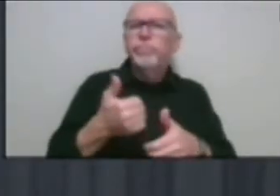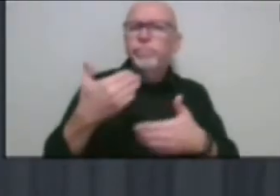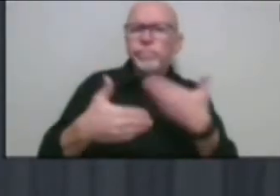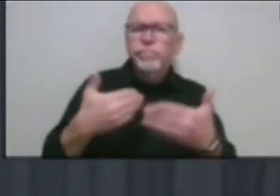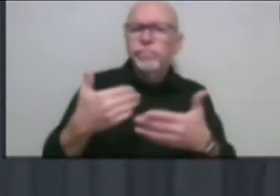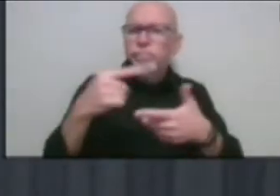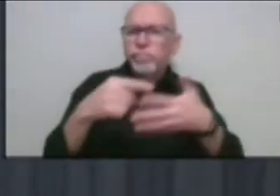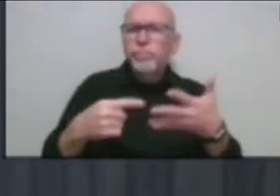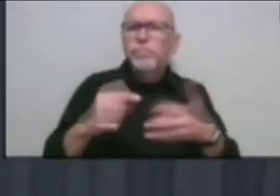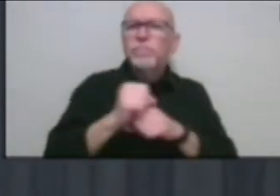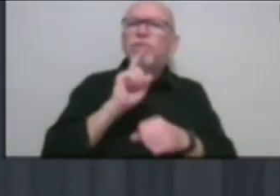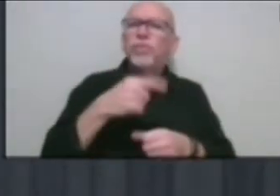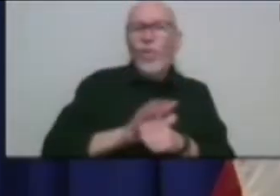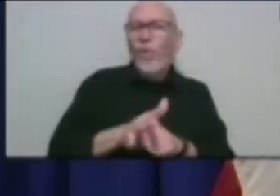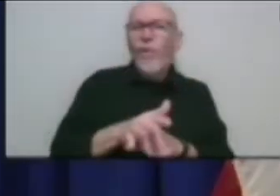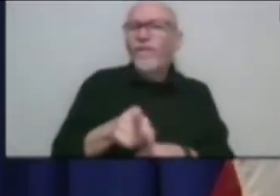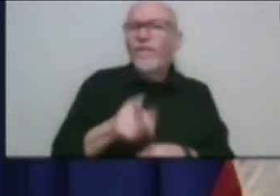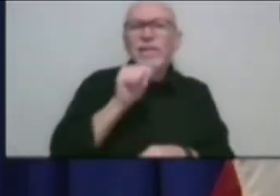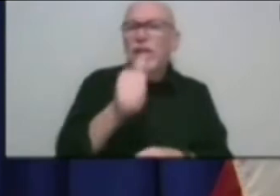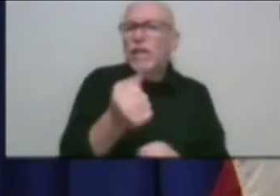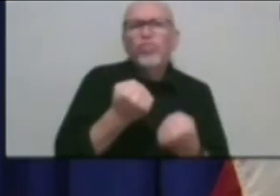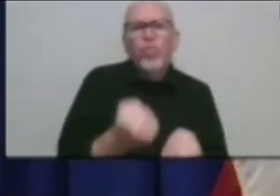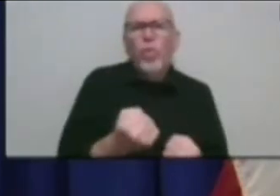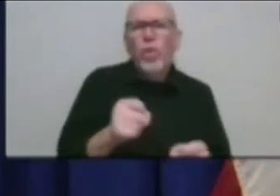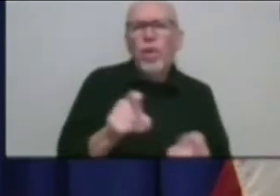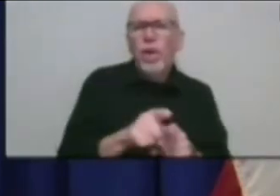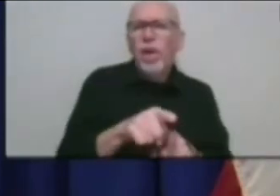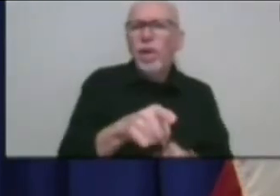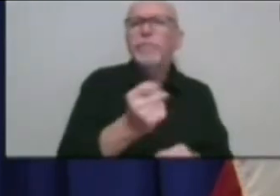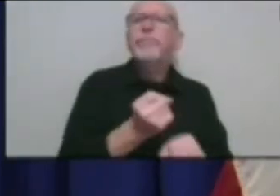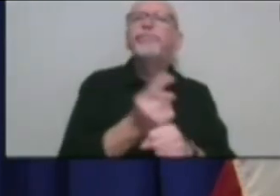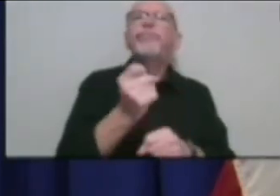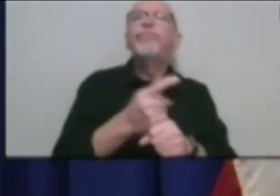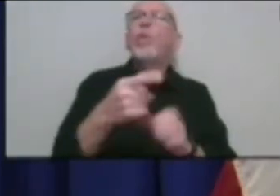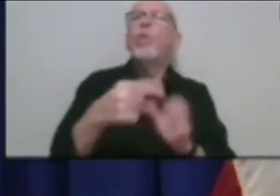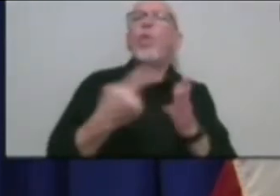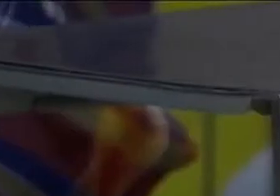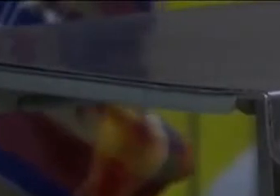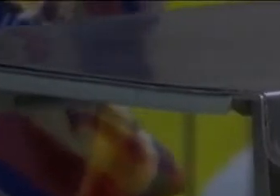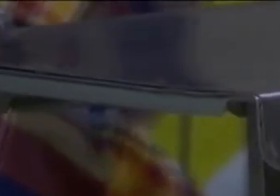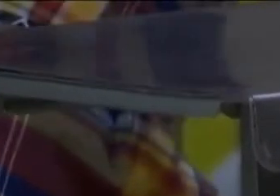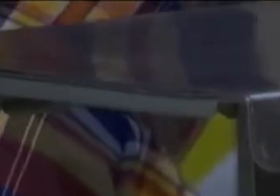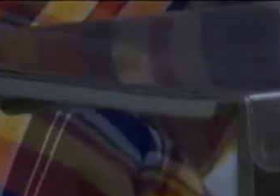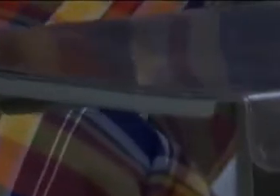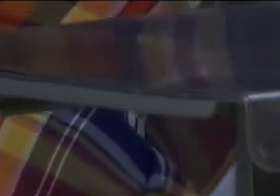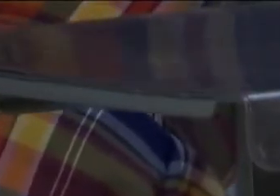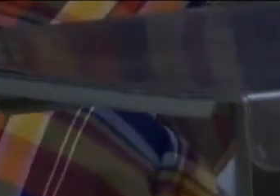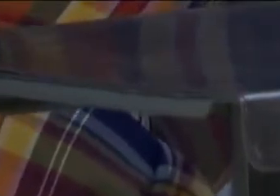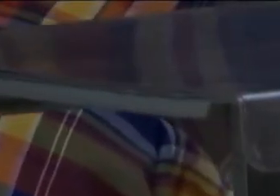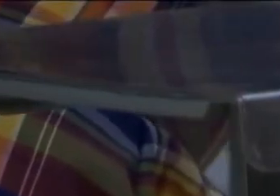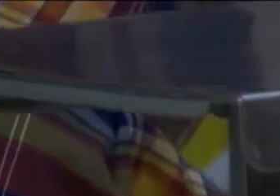EXPOSURE TO THE DISEASE. INDIANA'S HEALTH COMMISSIONER SAYS SHE DOES HAVE CONCERNS THAT THANKSGIVING WILL CAUSE NUMBERS TO SPIKE IN INDIANA...